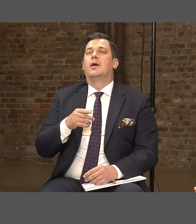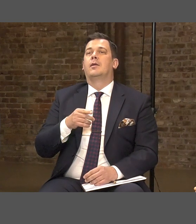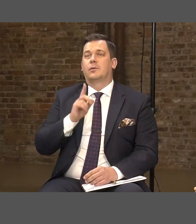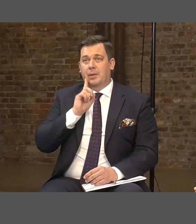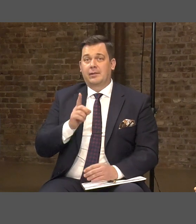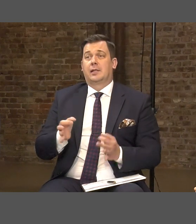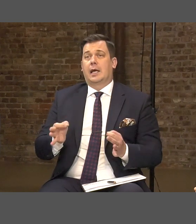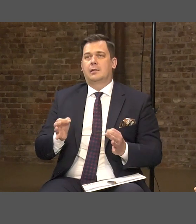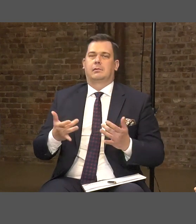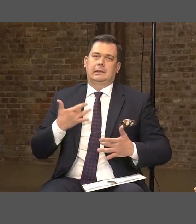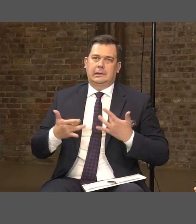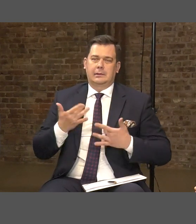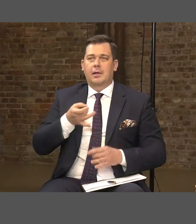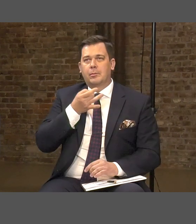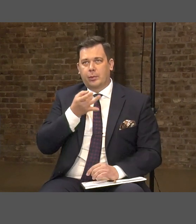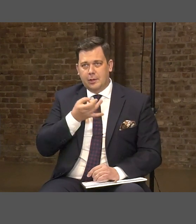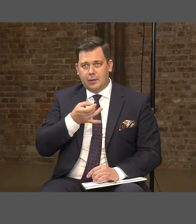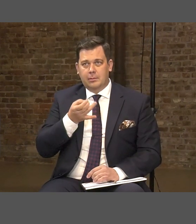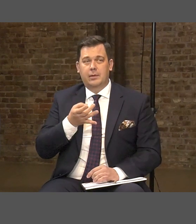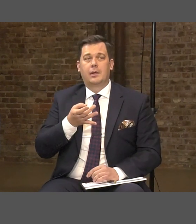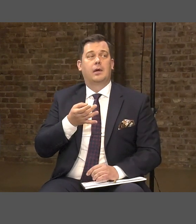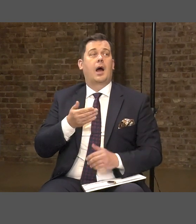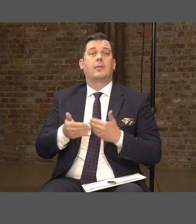Truth be told, we're going to get annoyed now, we complain,